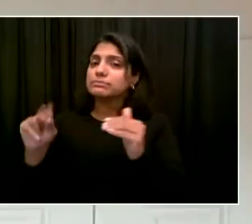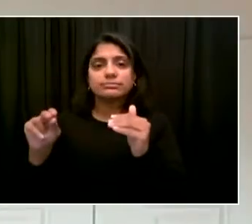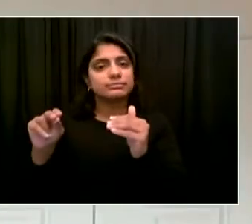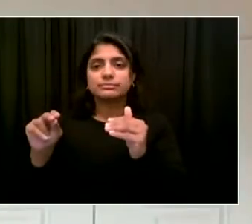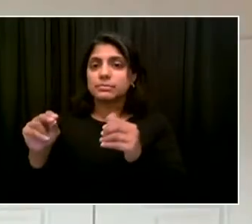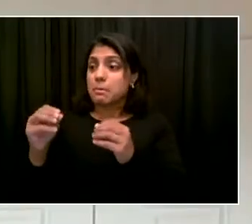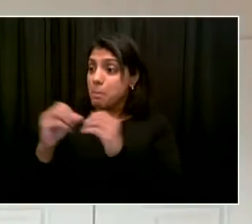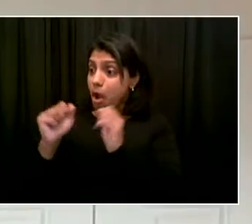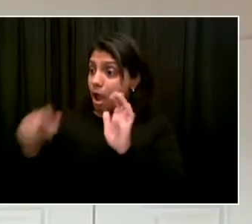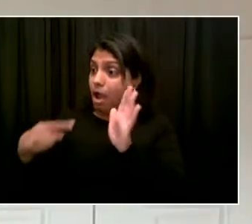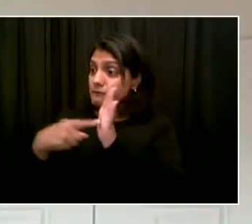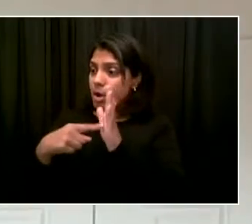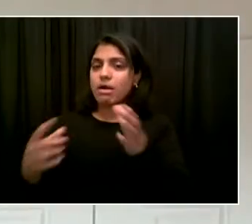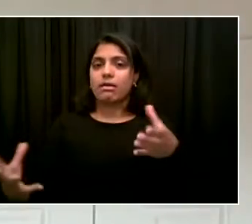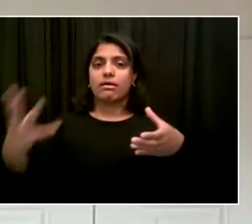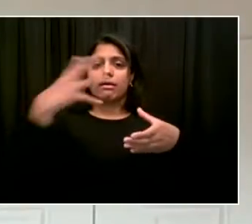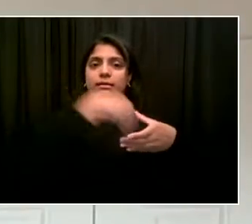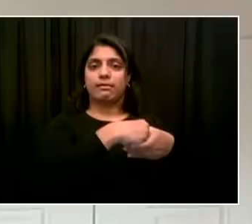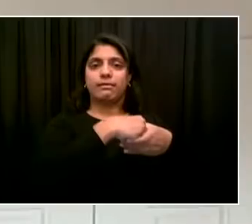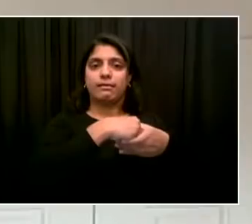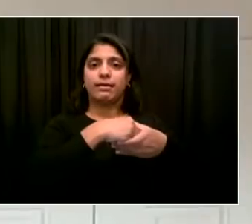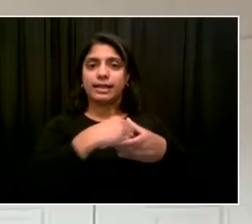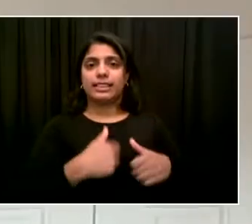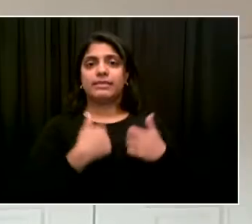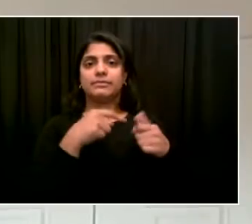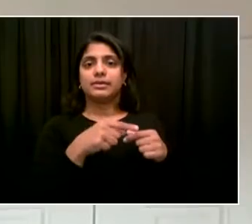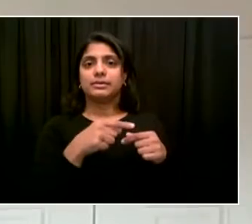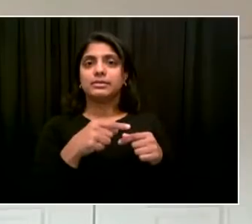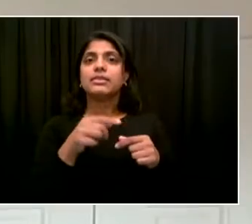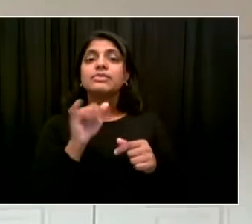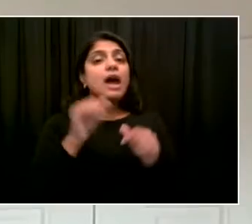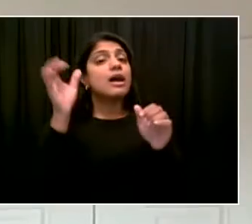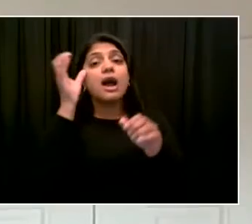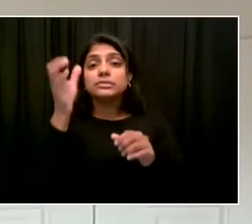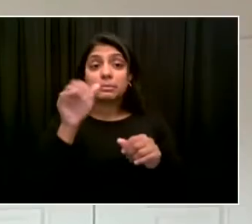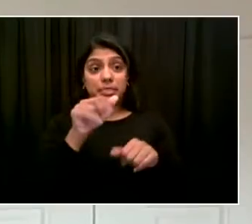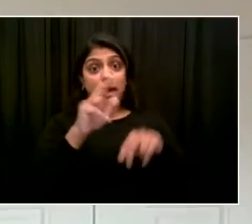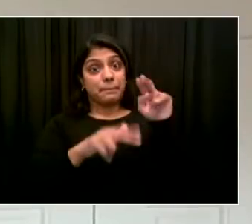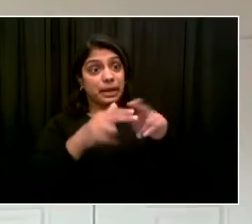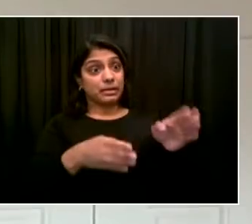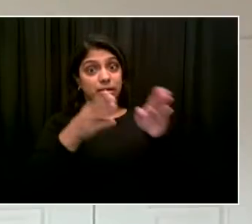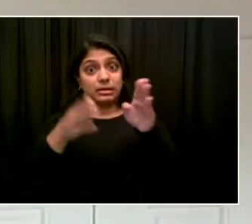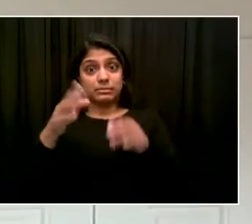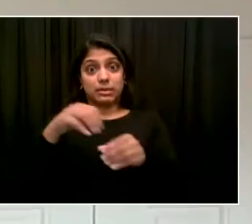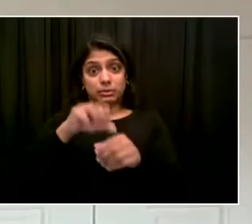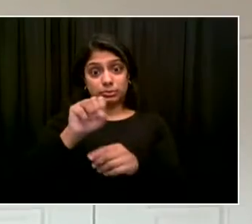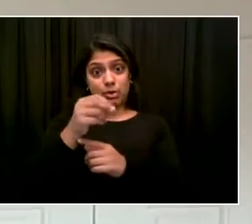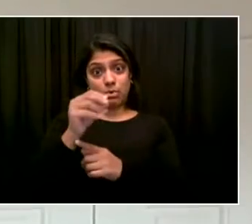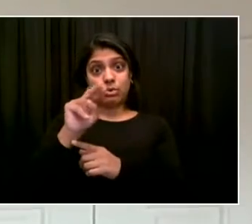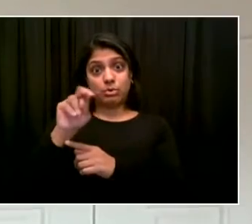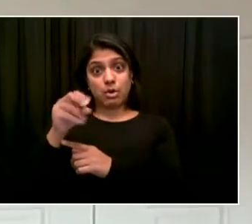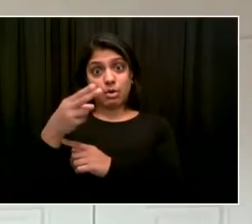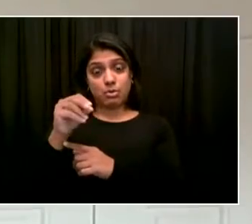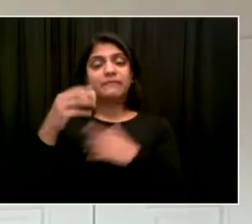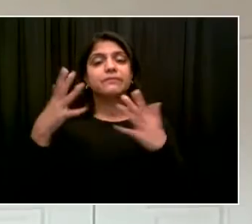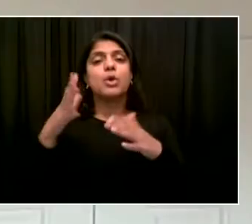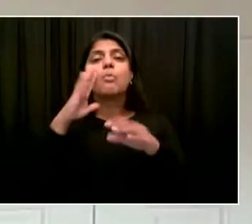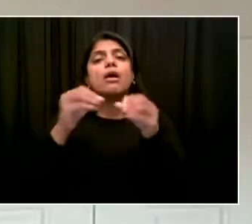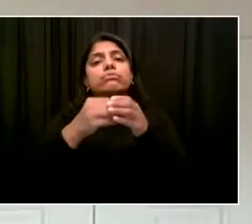TO BE REPLICATED